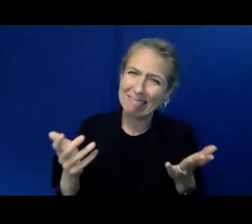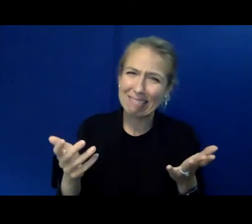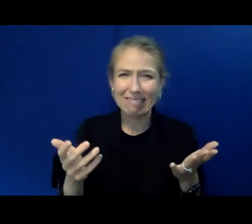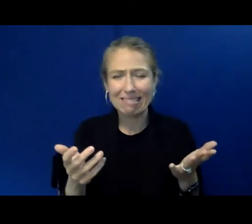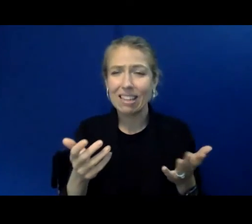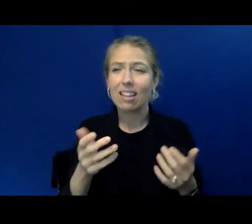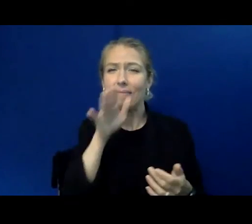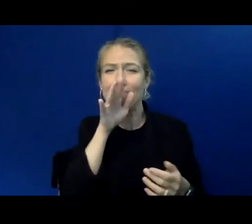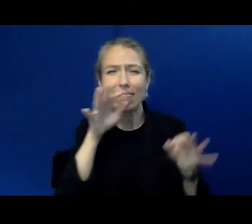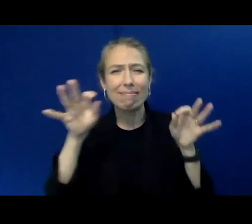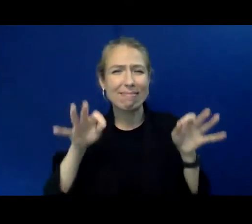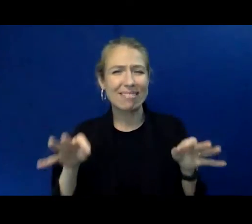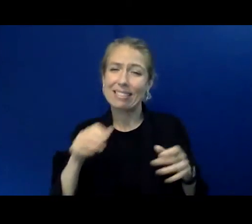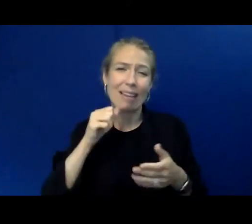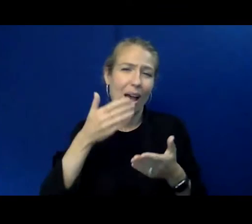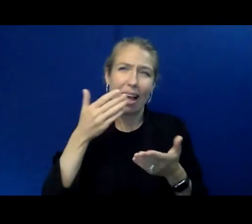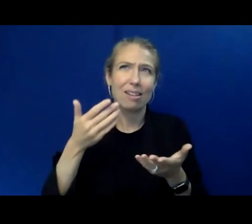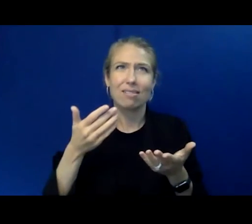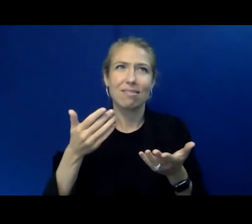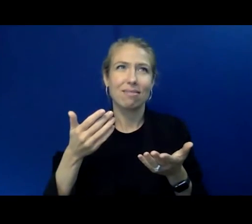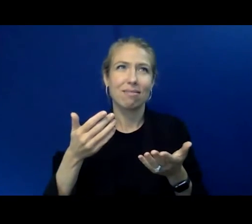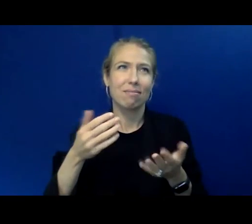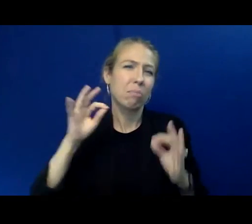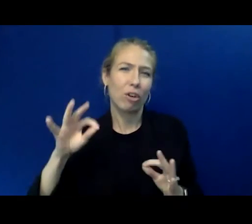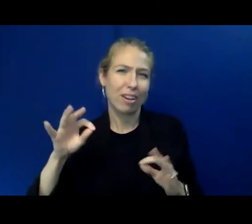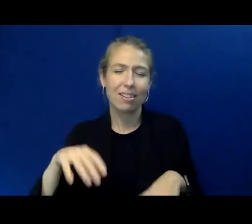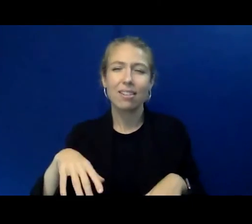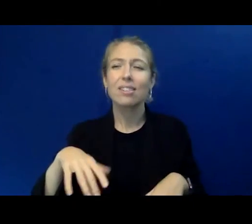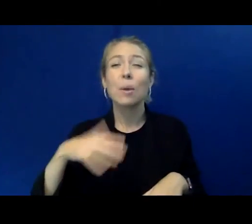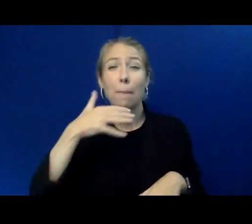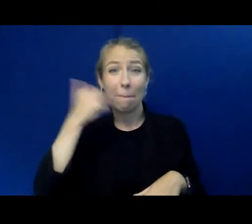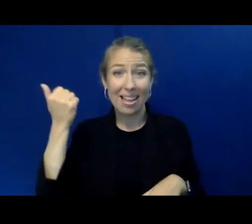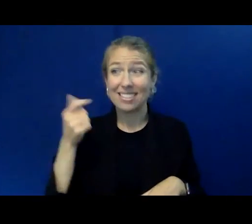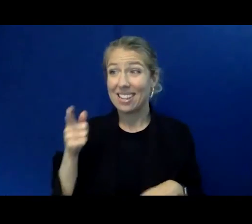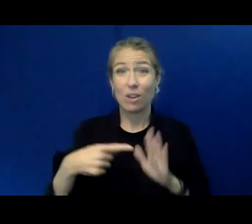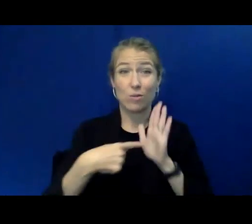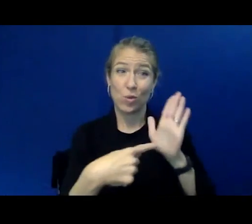an employer what they can do, which is why a lot of times we will do working interviews